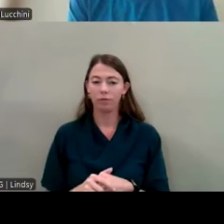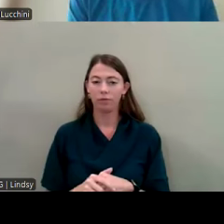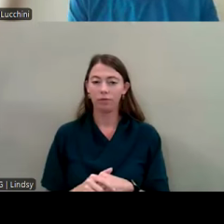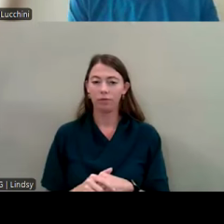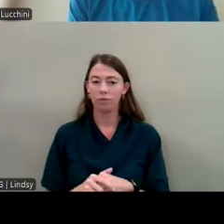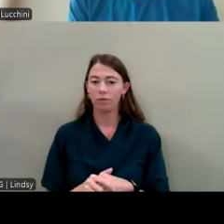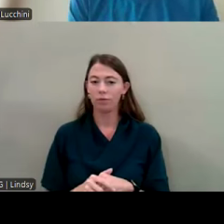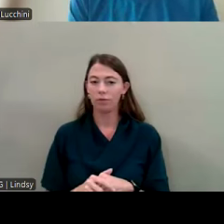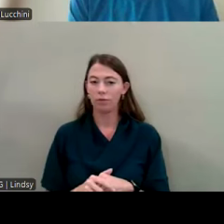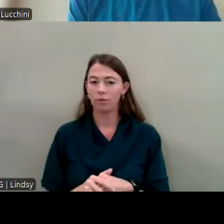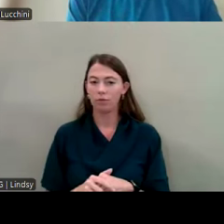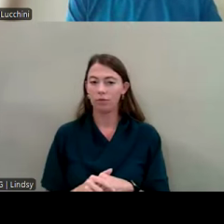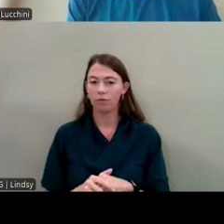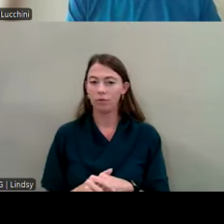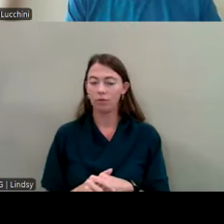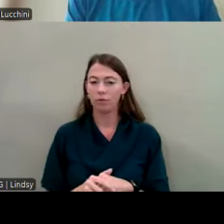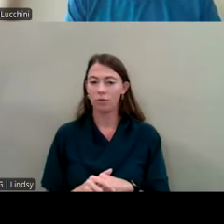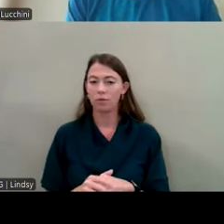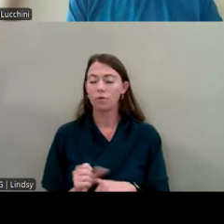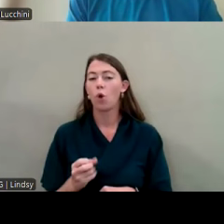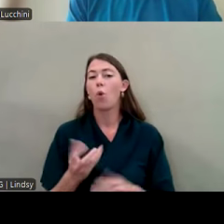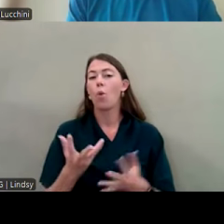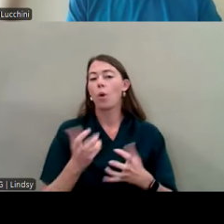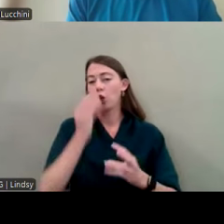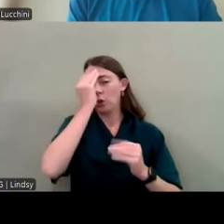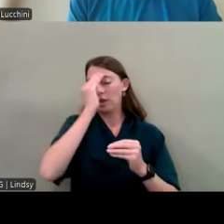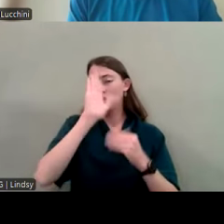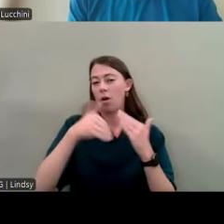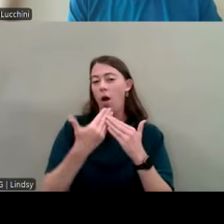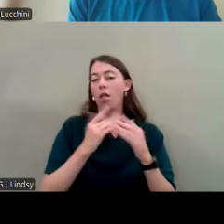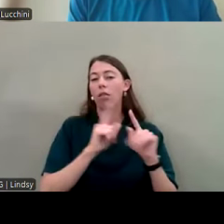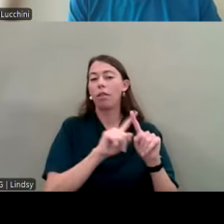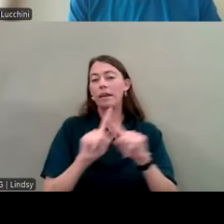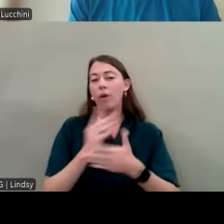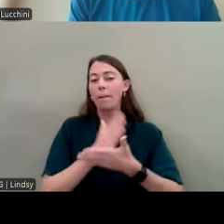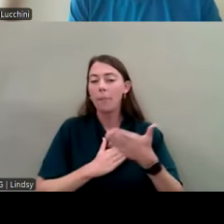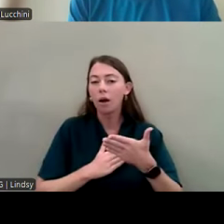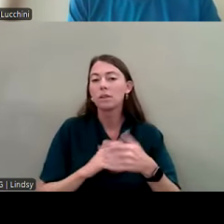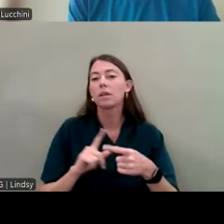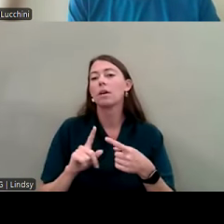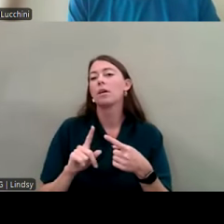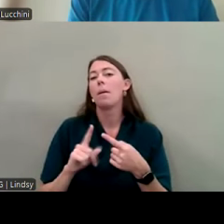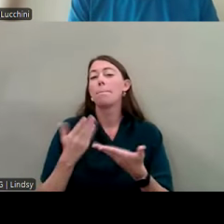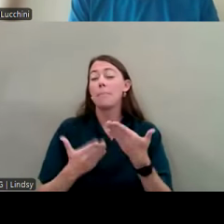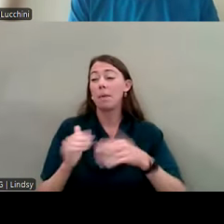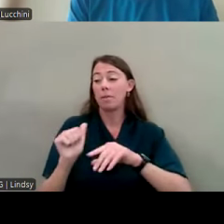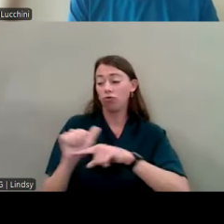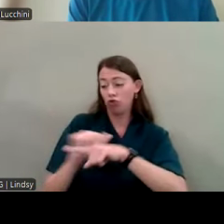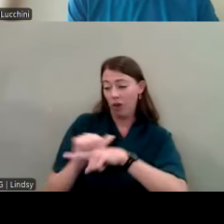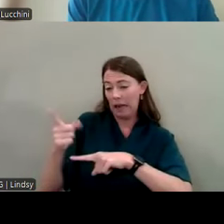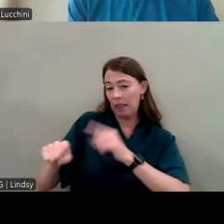a vendor for an audit, consider aspects like training developers, training the design team,